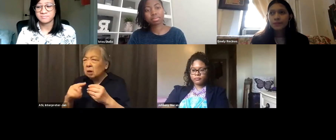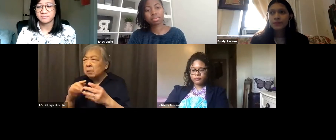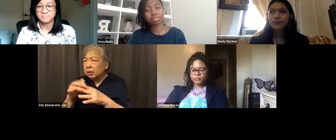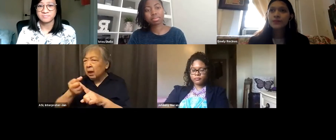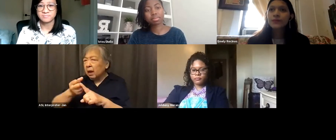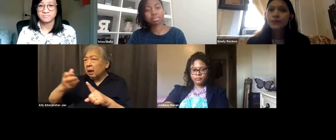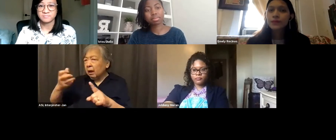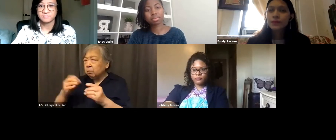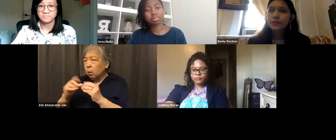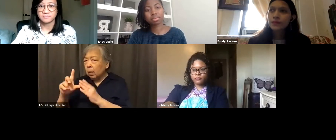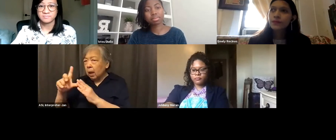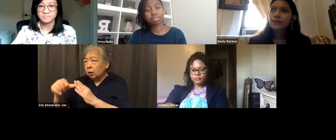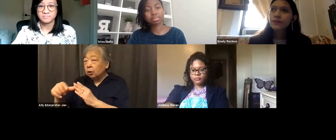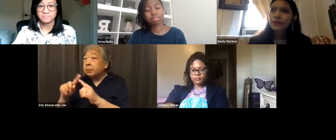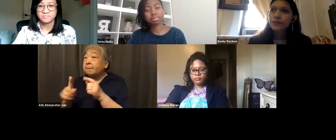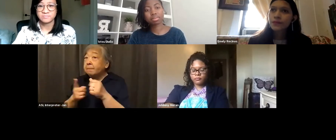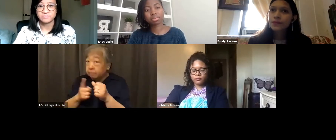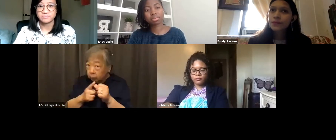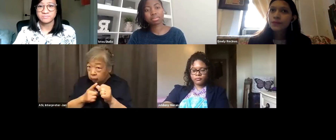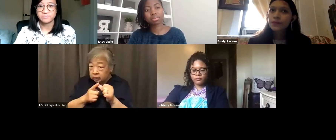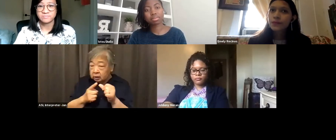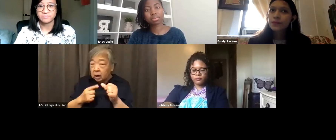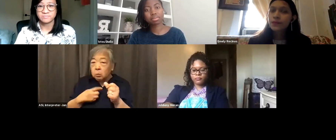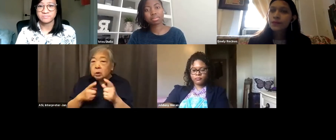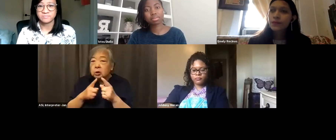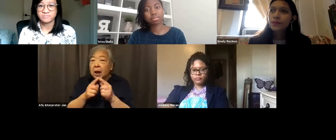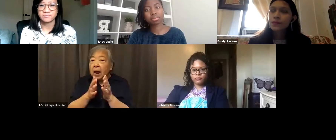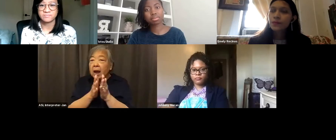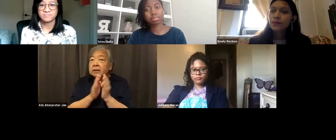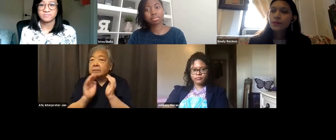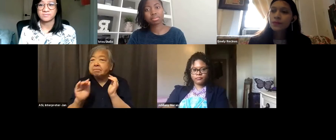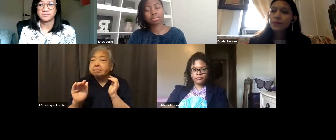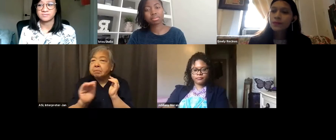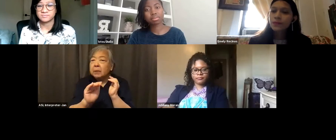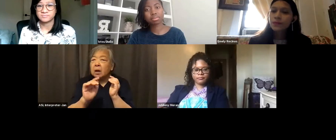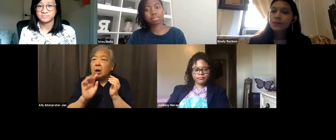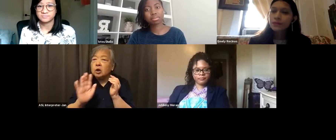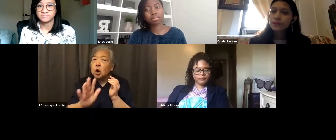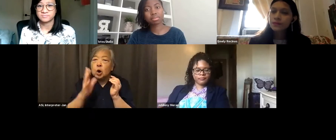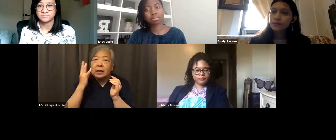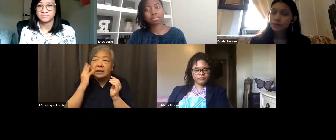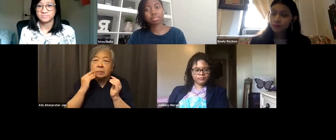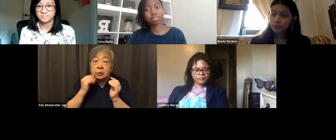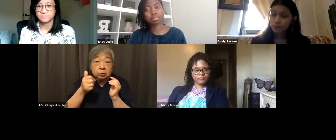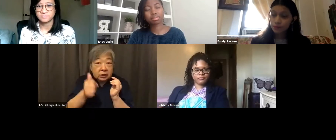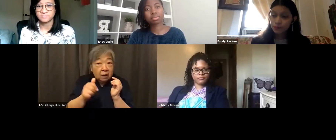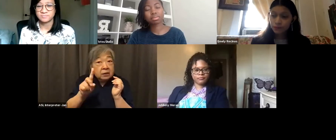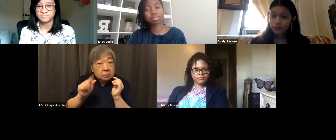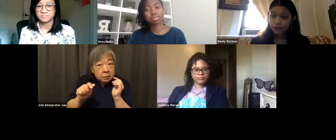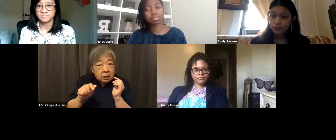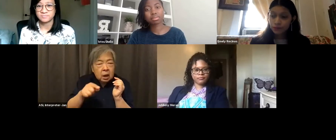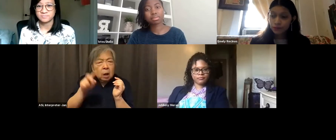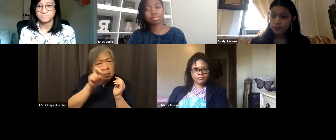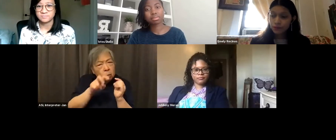I do want to ask, though, a little bit about each of your experiences as a traveler with a disability.